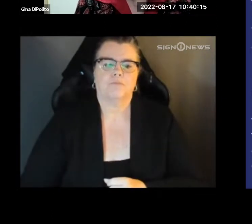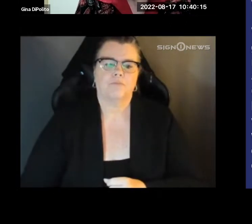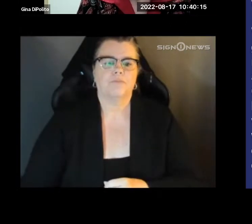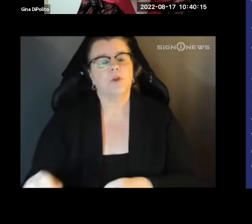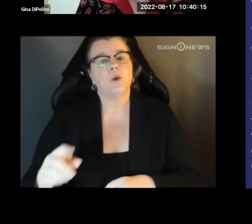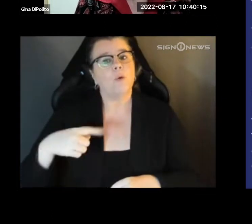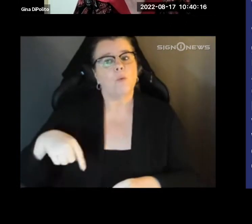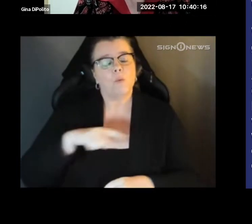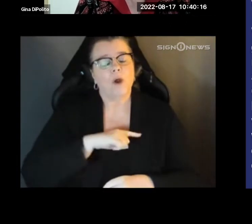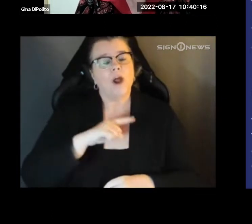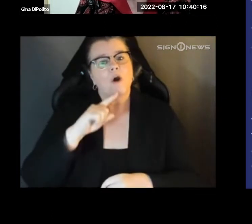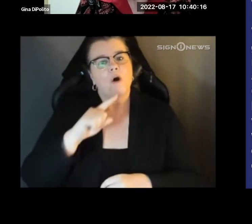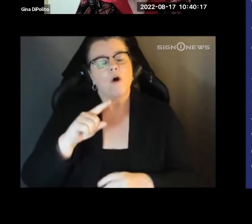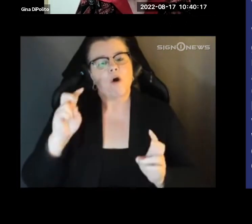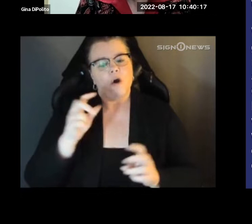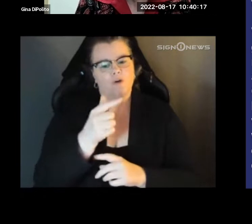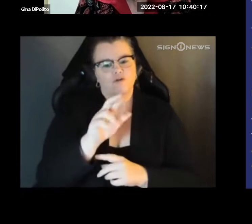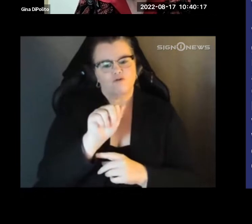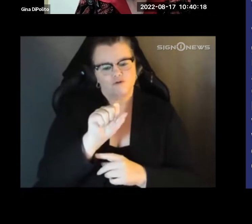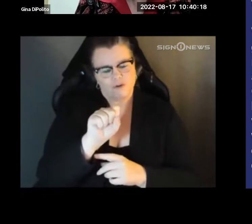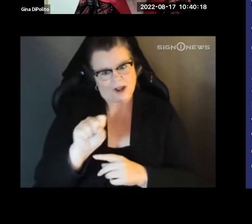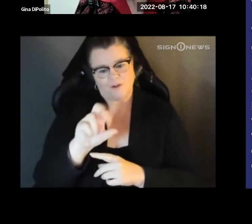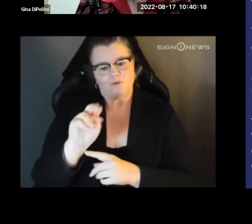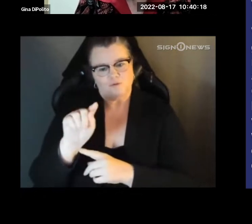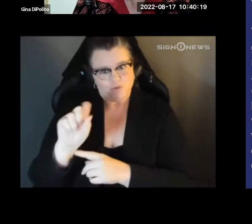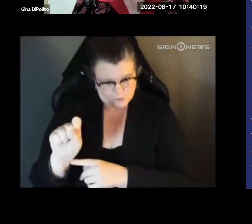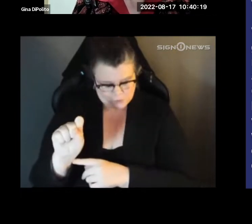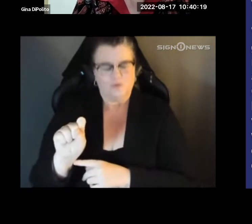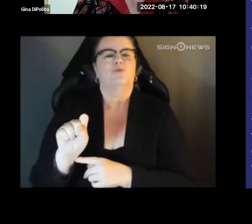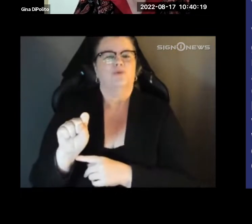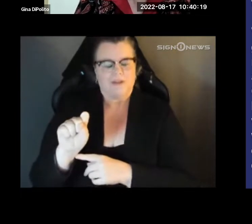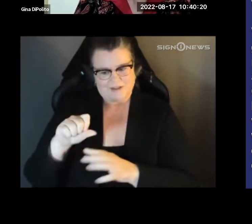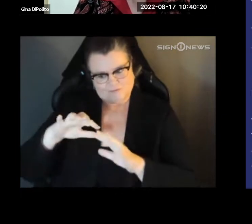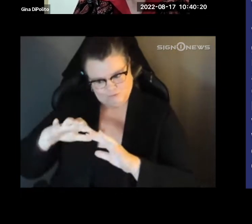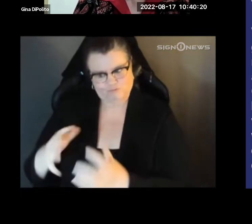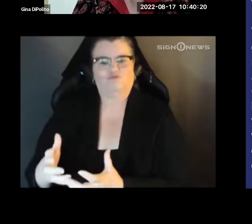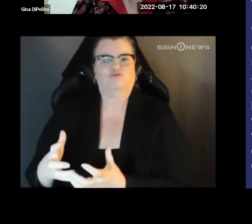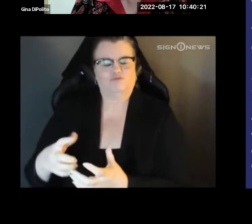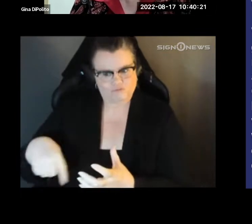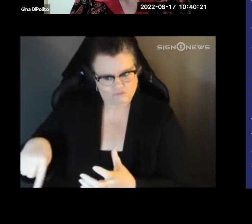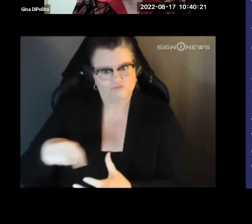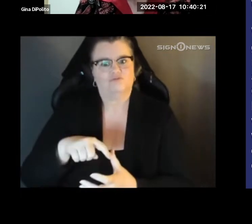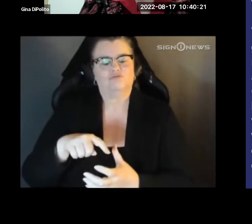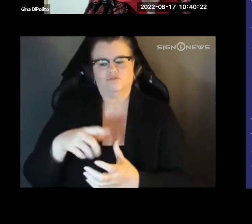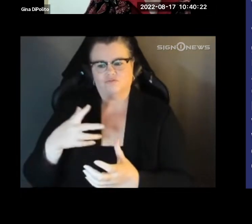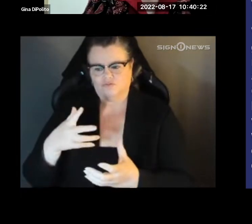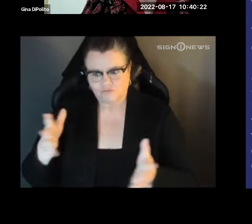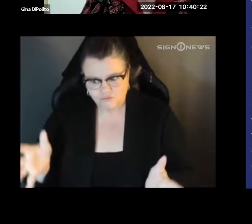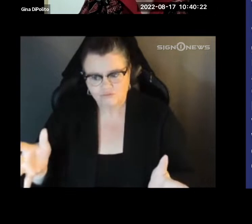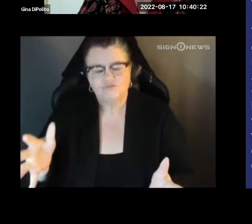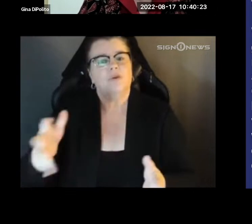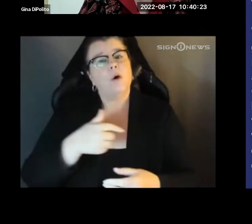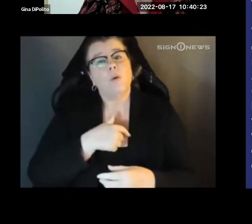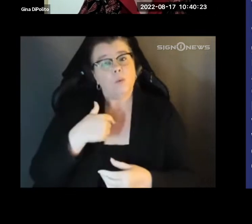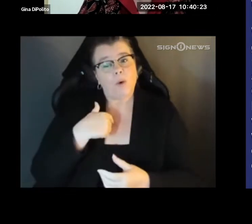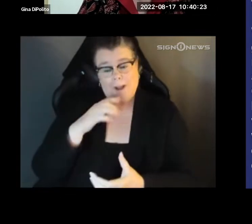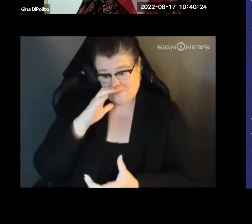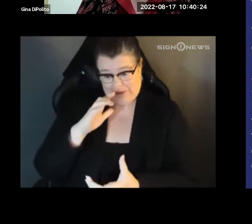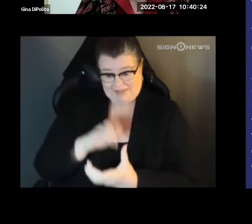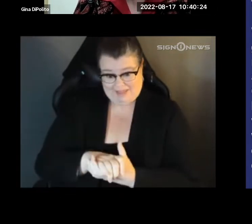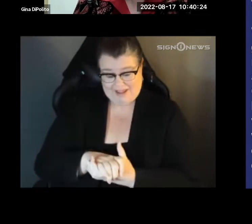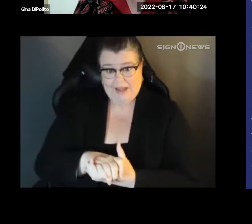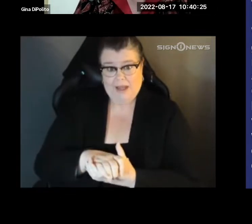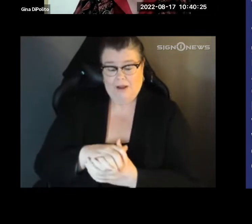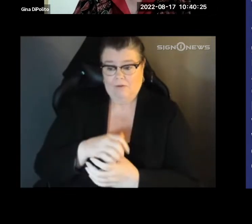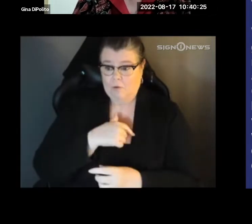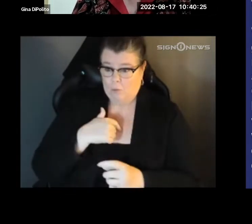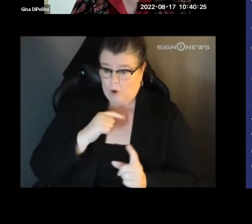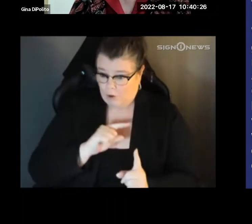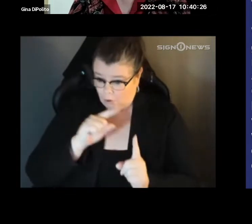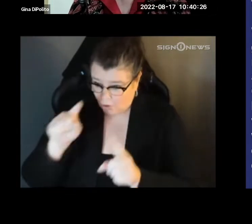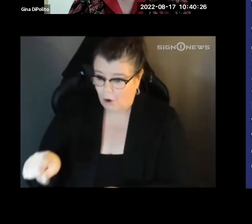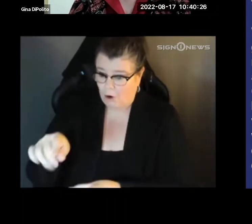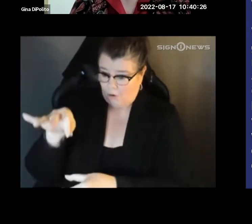who believe that bullying is one way we use our voice for Change and we use our voice to